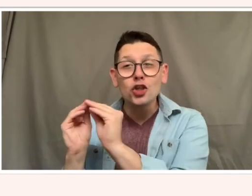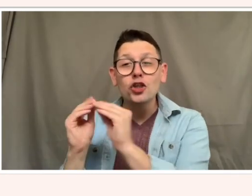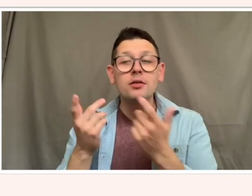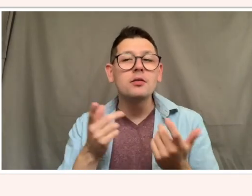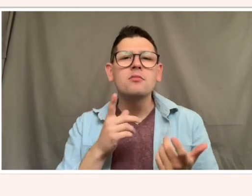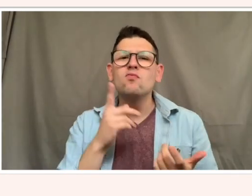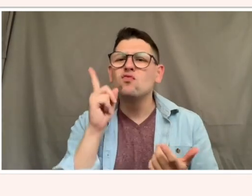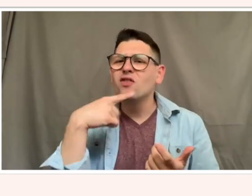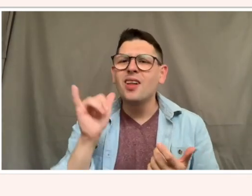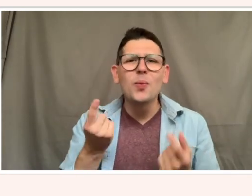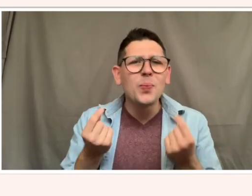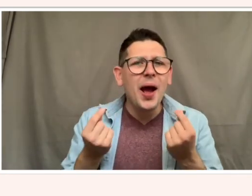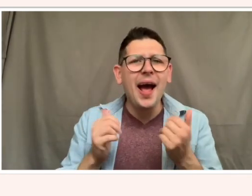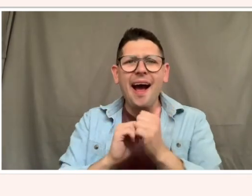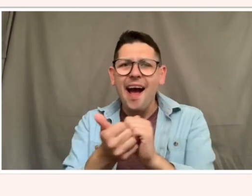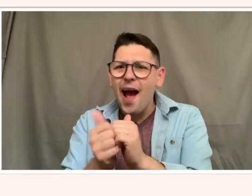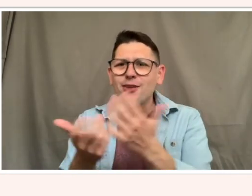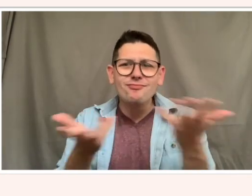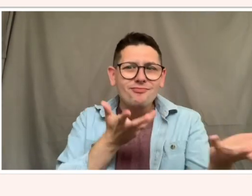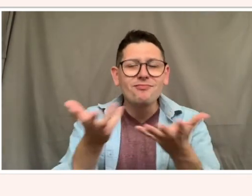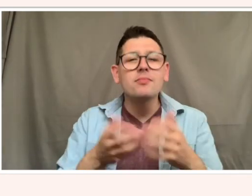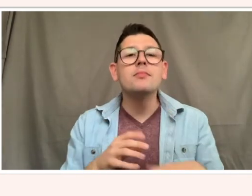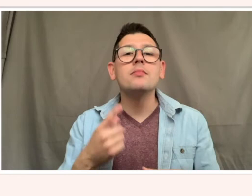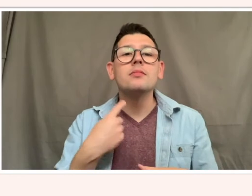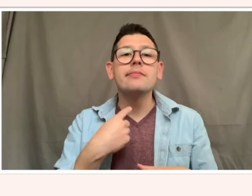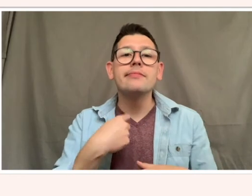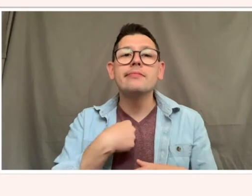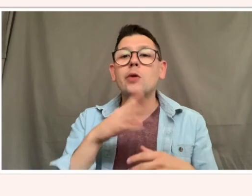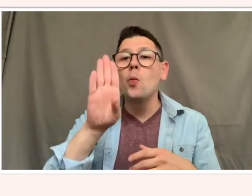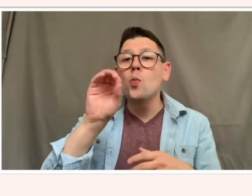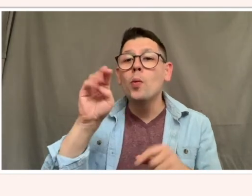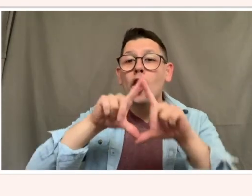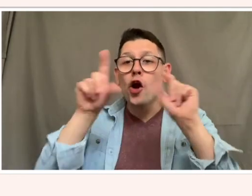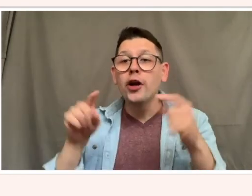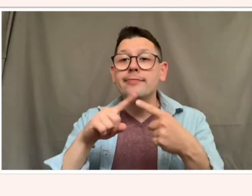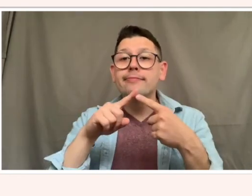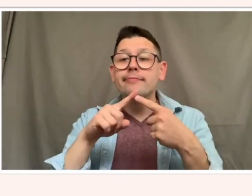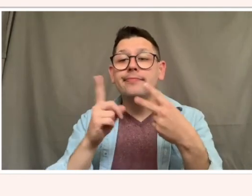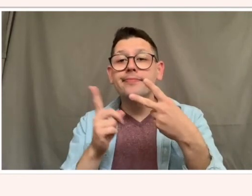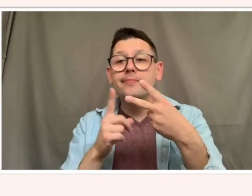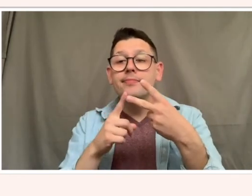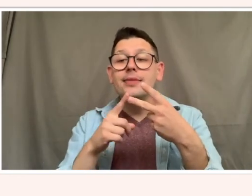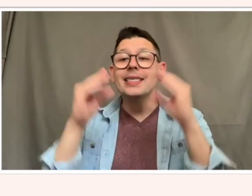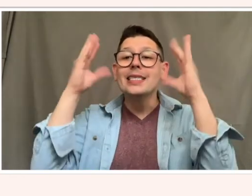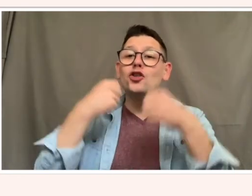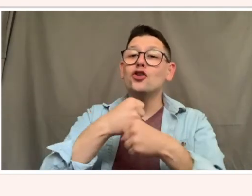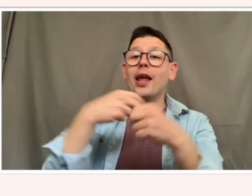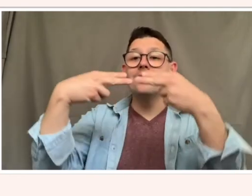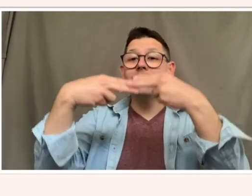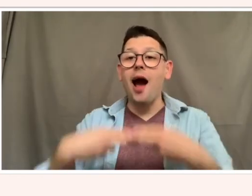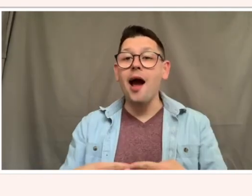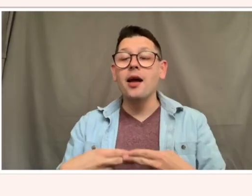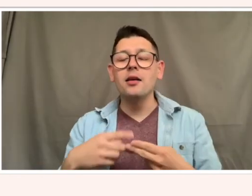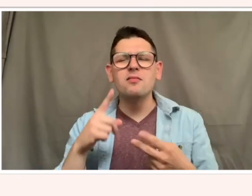So, we've had some one-on-one Zoom sessions with parents to try to figure out, you know, what we can do. We sent home Boom cards.